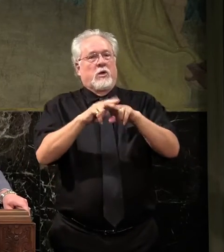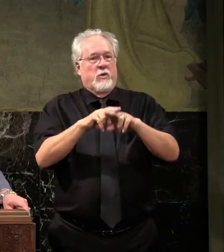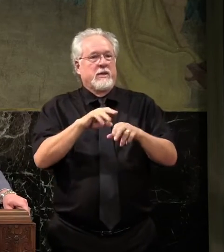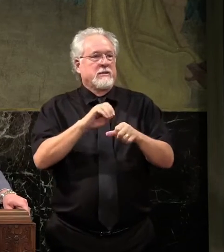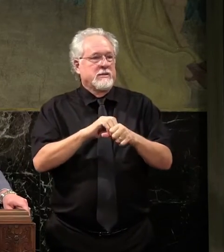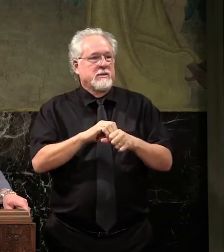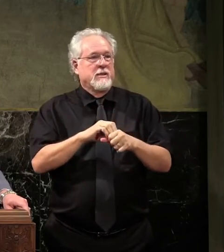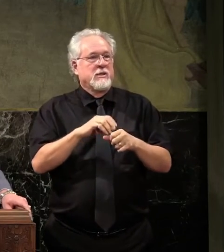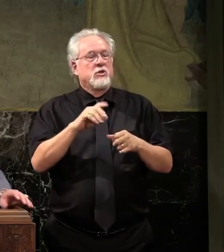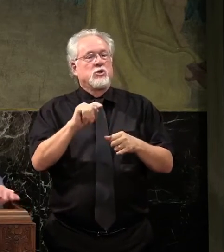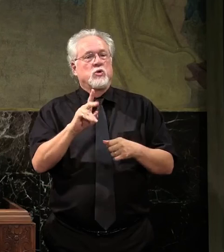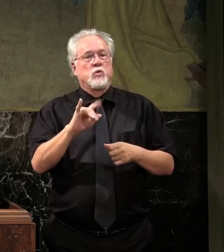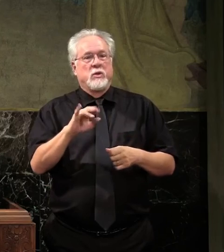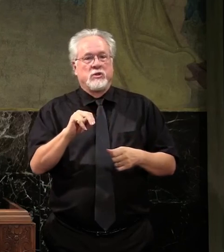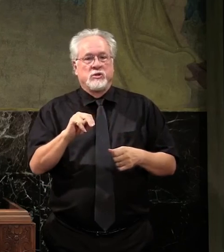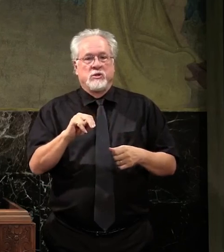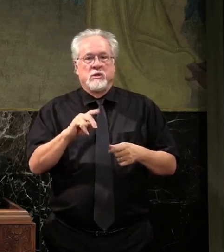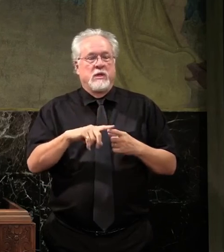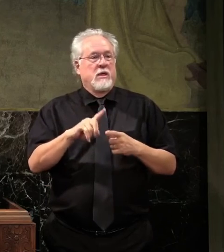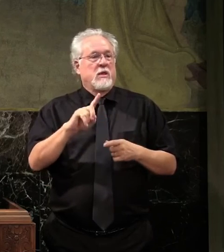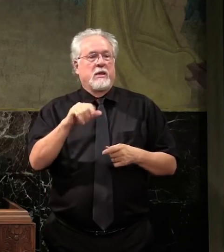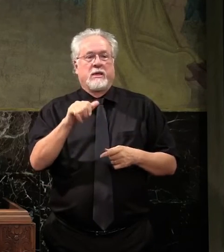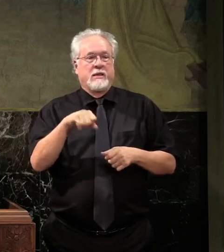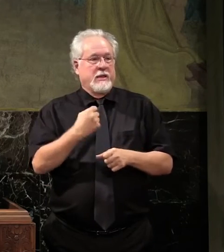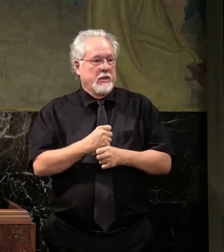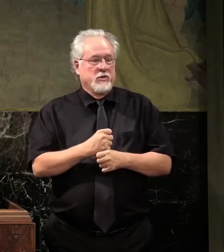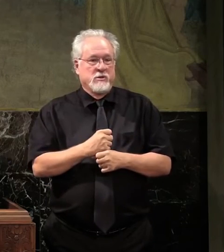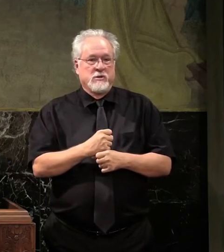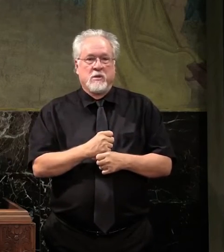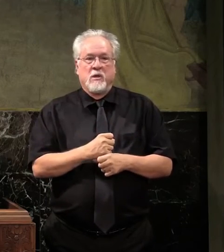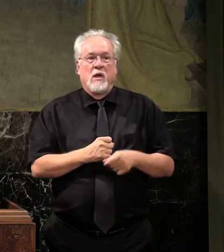cuts. It would have been crippling to our institutions, and will no longer take effect.